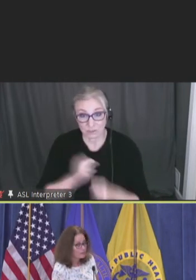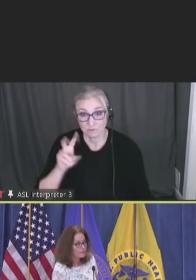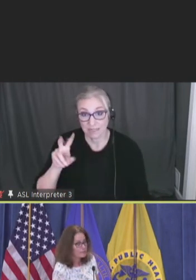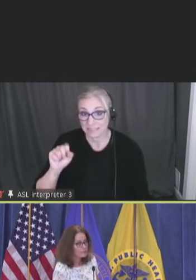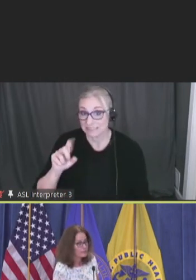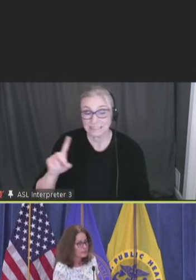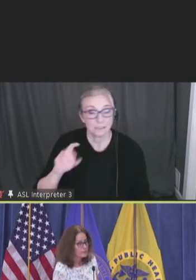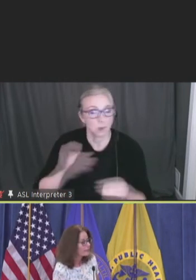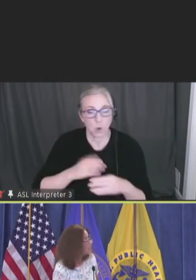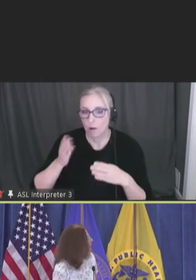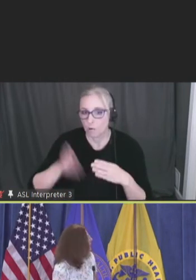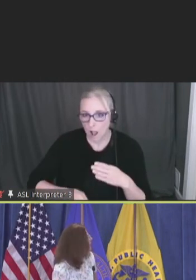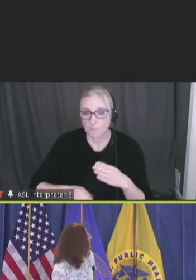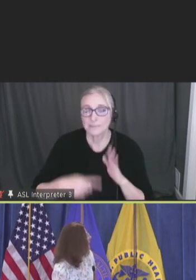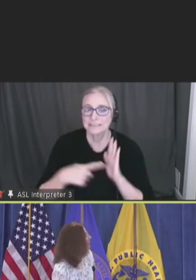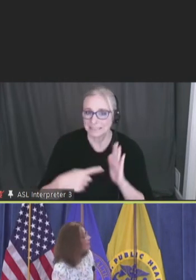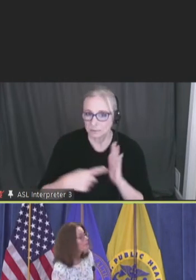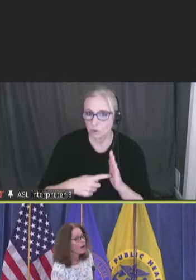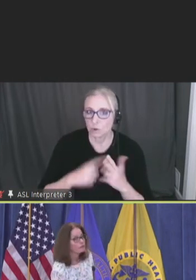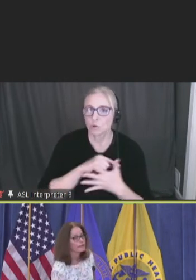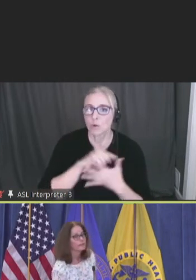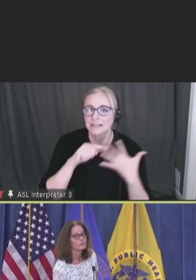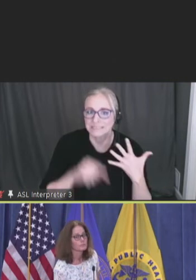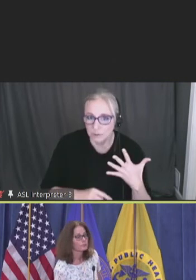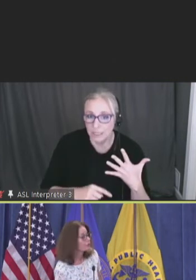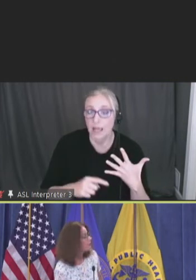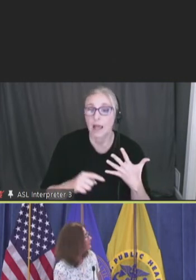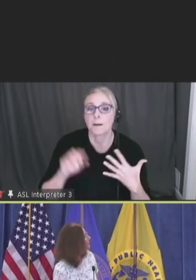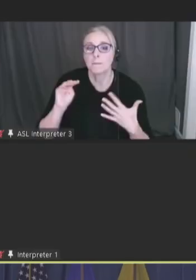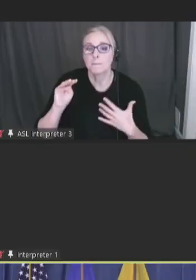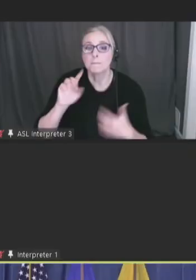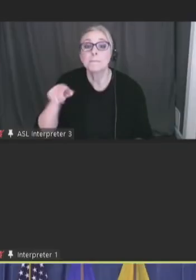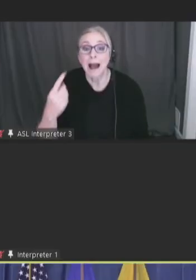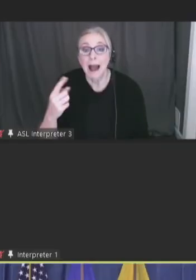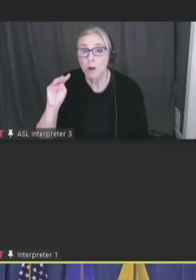at the signaling criteria after the monovalent booster.